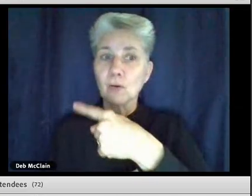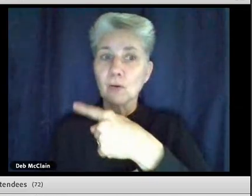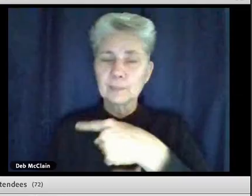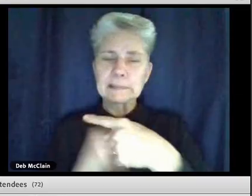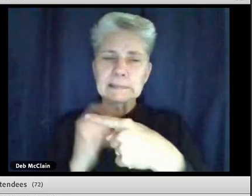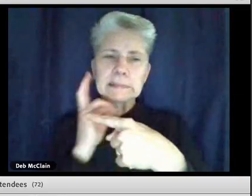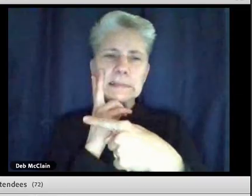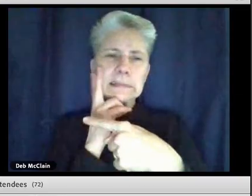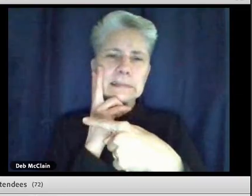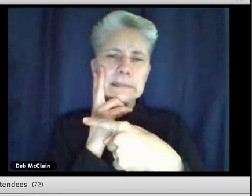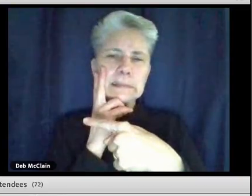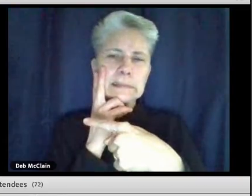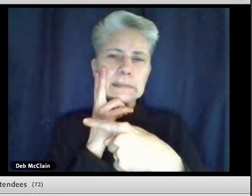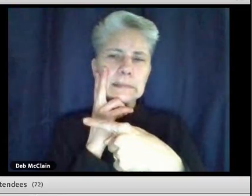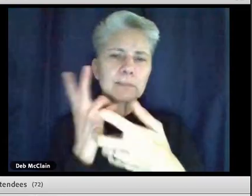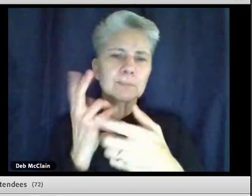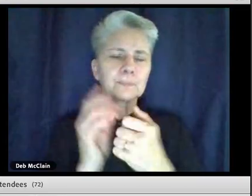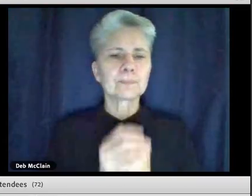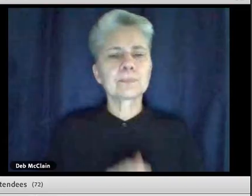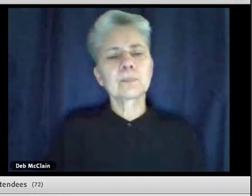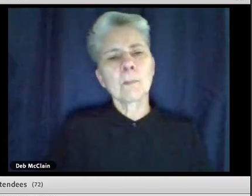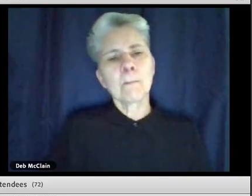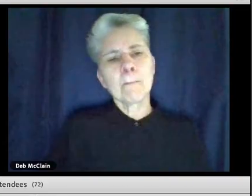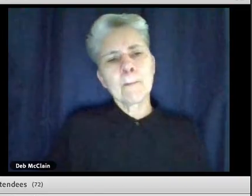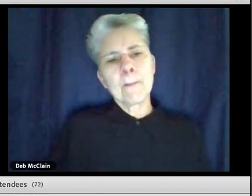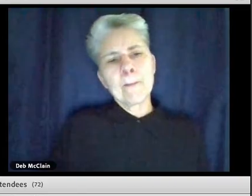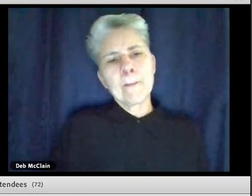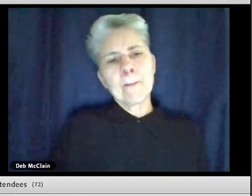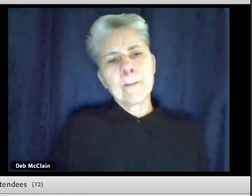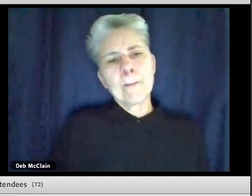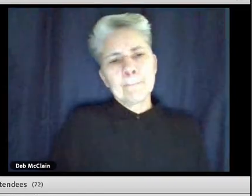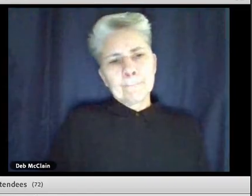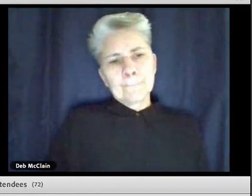There's a list of them here, and let's see.